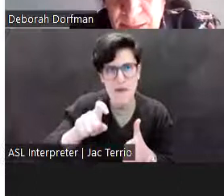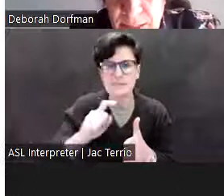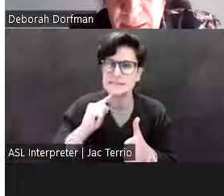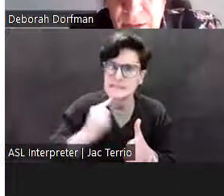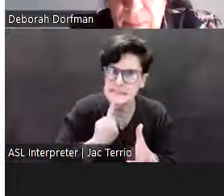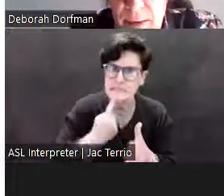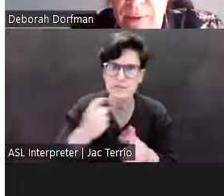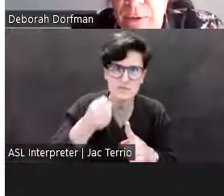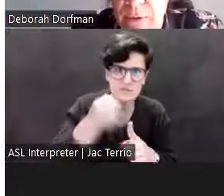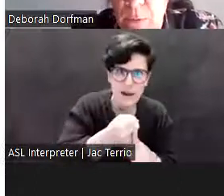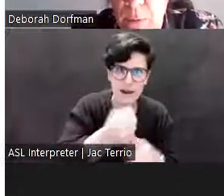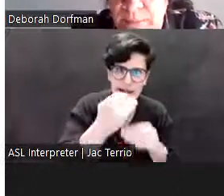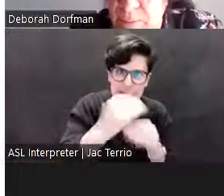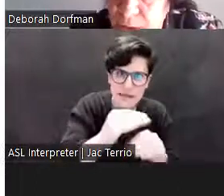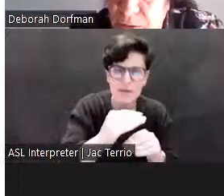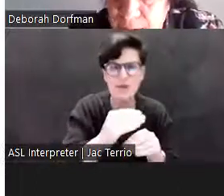15:14:11 So you may be wondering well what is a major life.